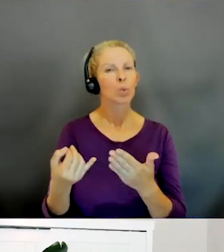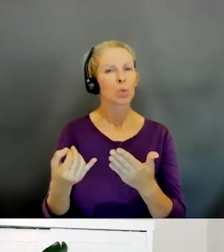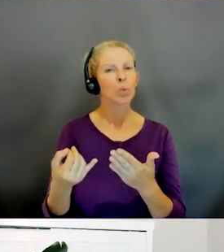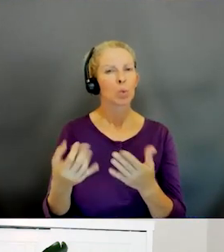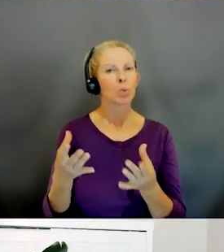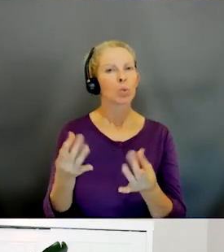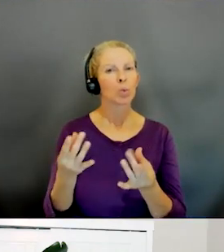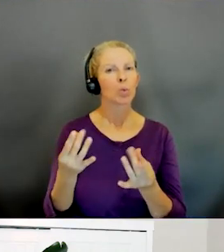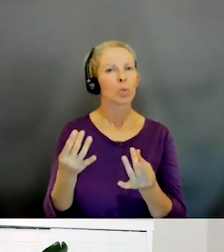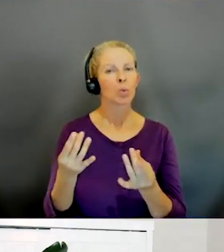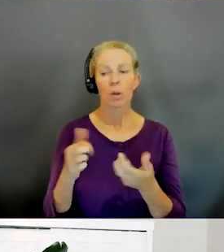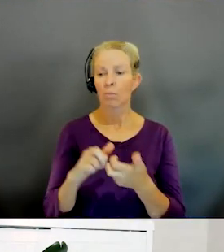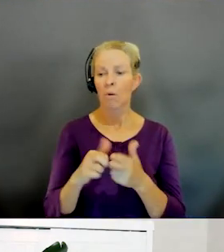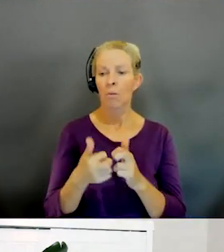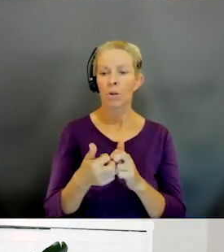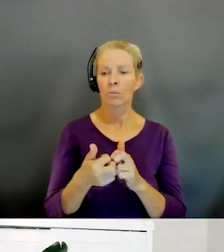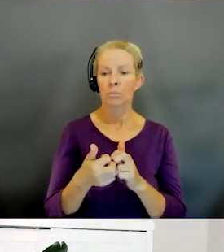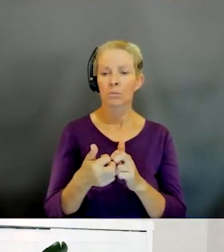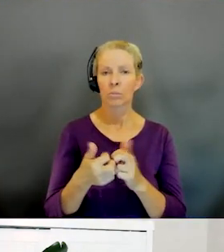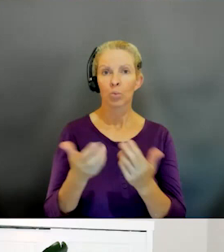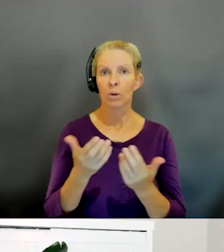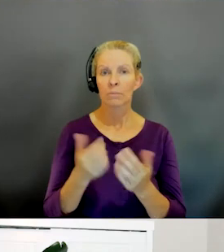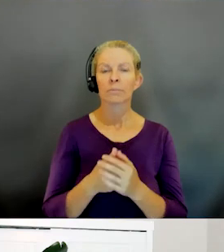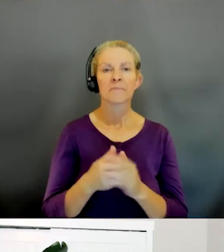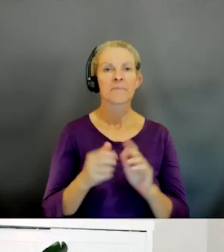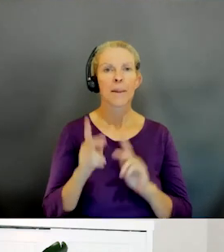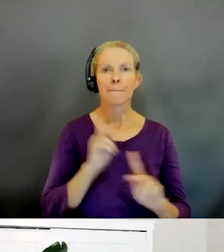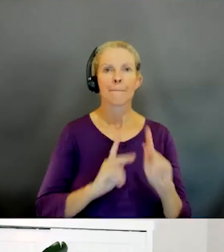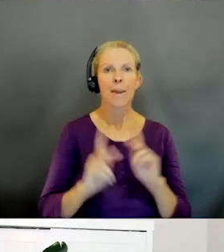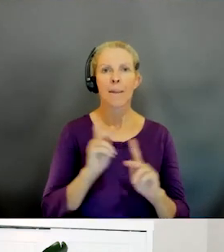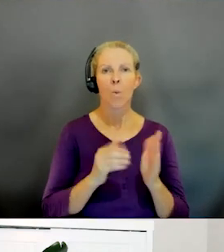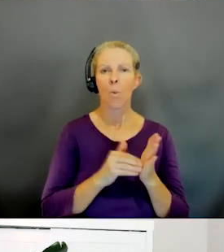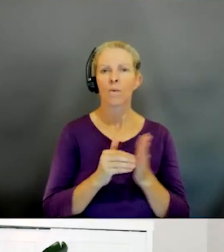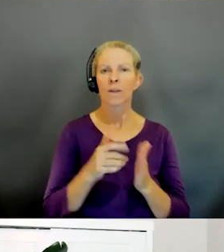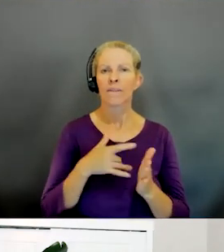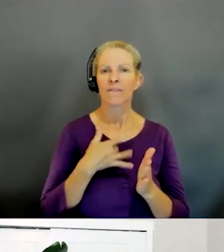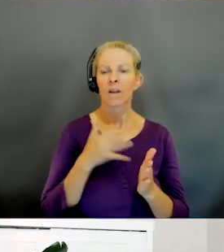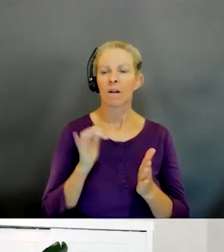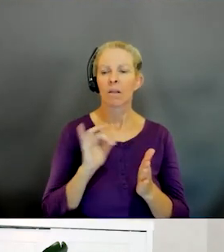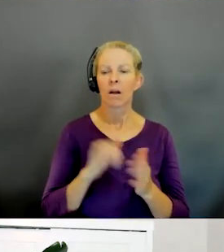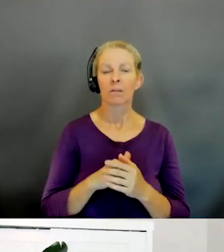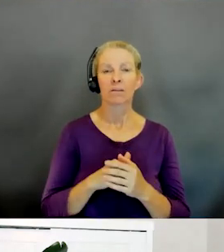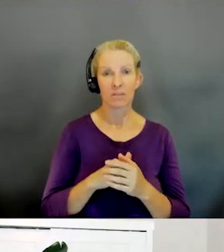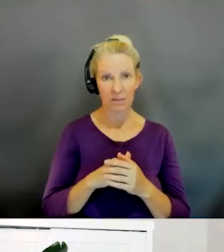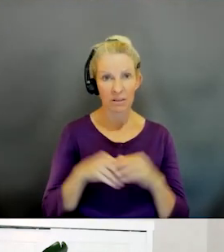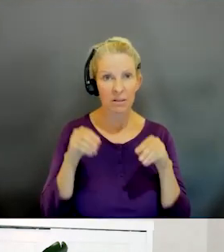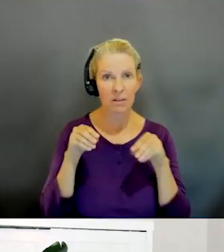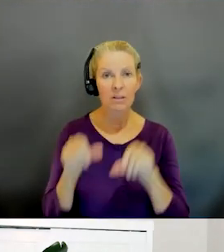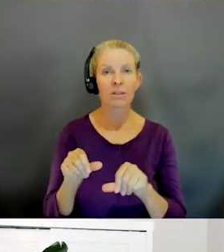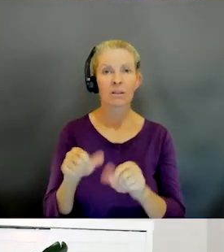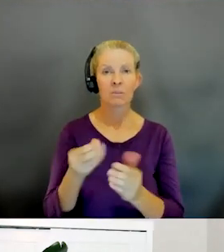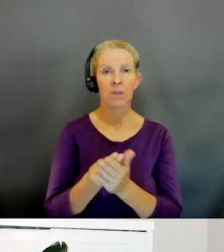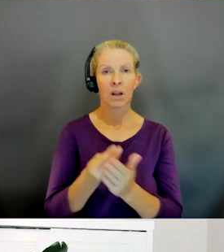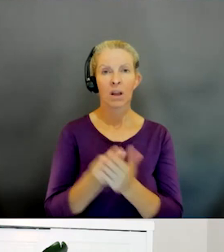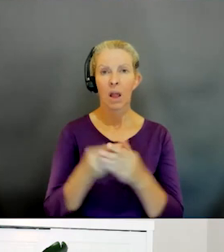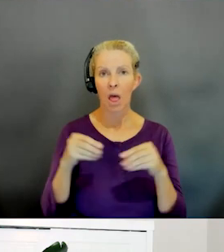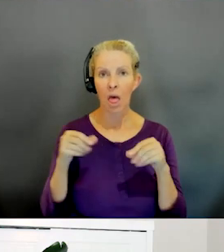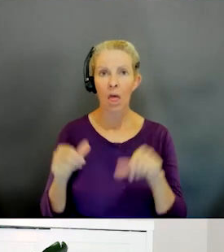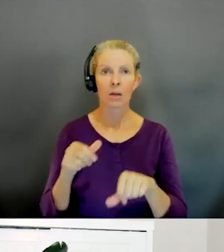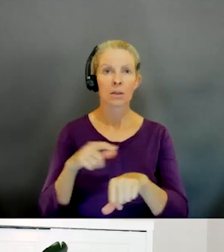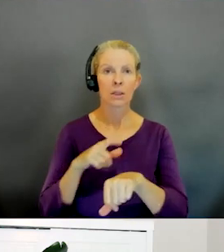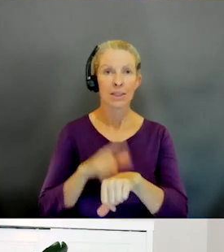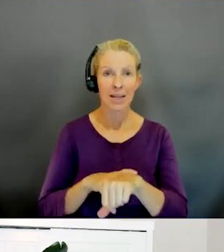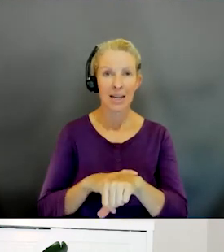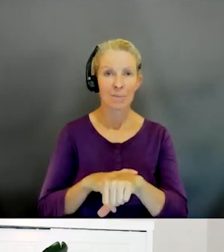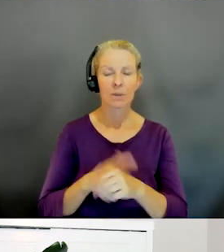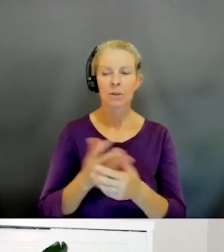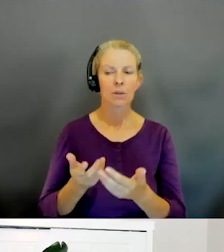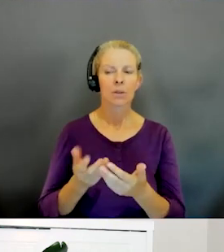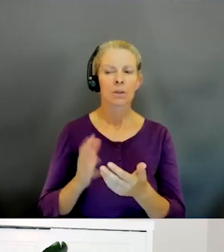often don't want to invest the time and the money for something that is going to go away eventually.